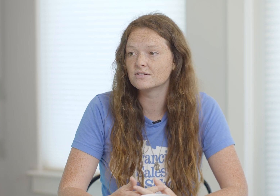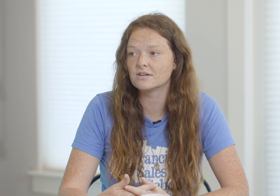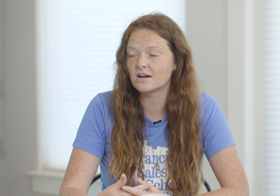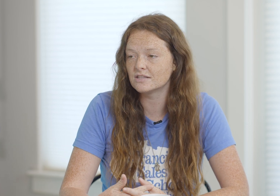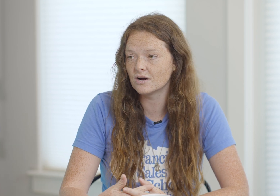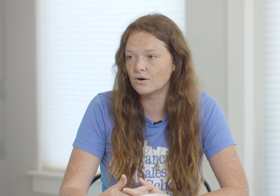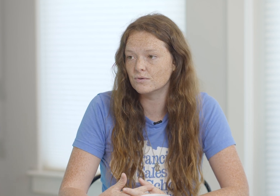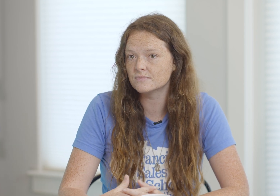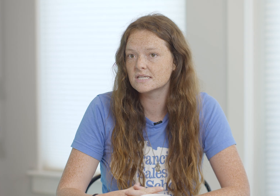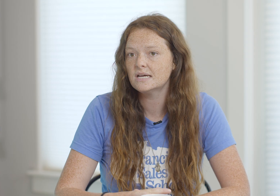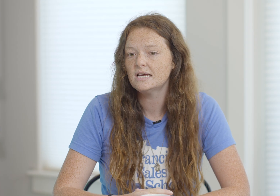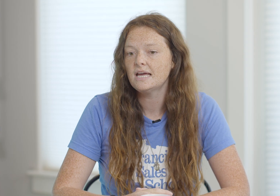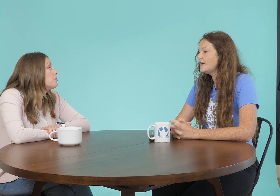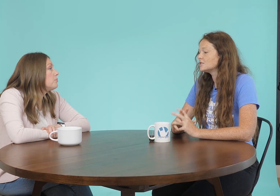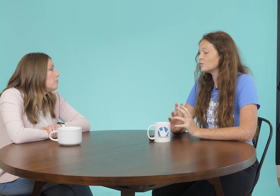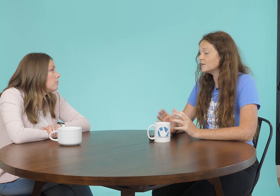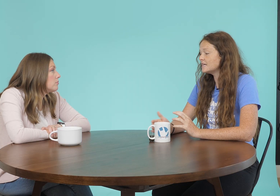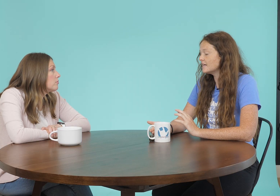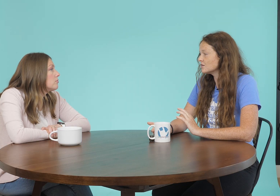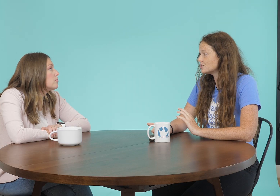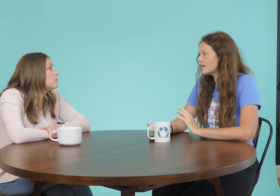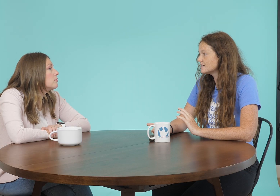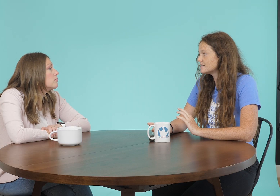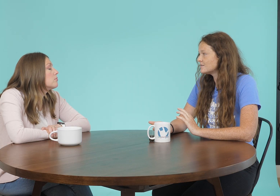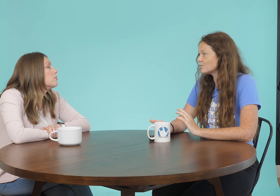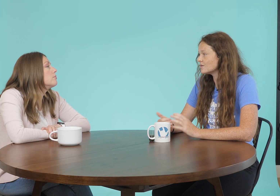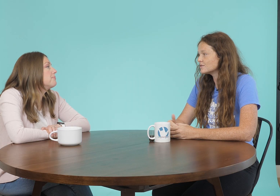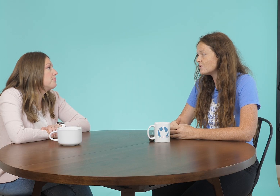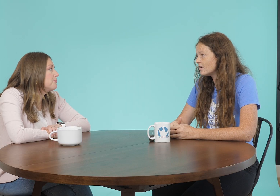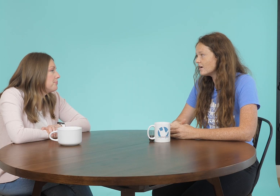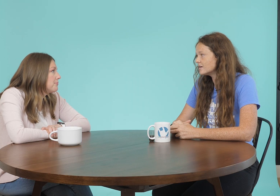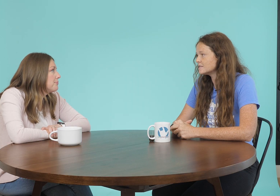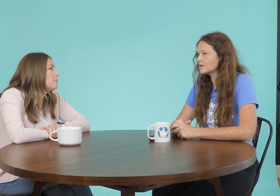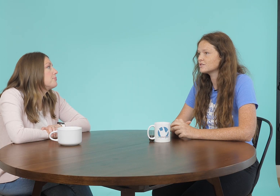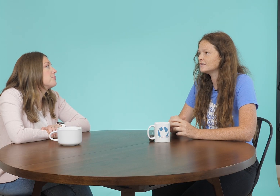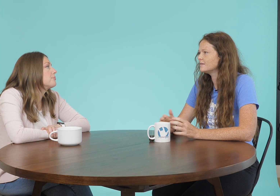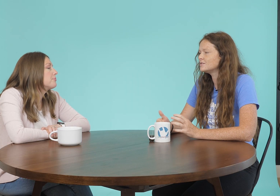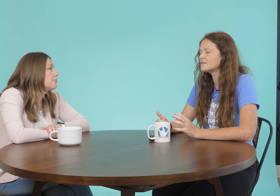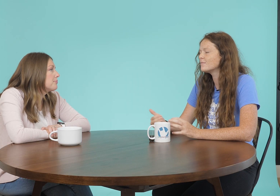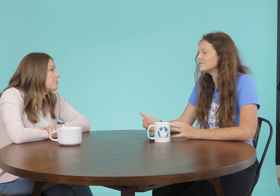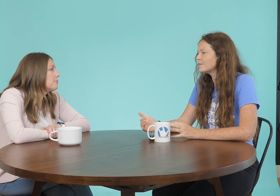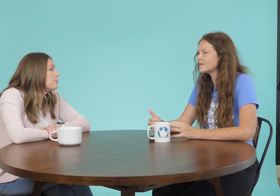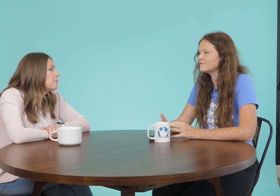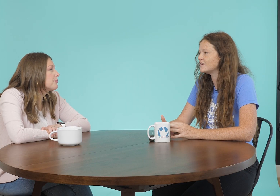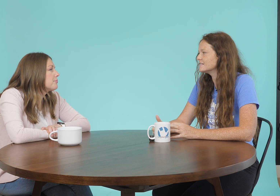They're not at their homes. So building their trust was also hard, especially some of them that are face